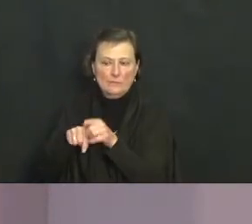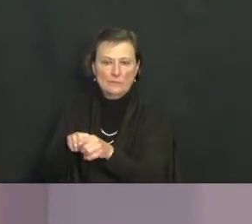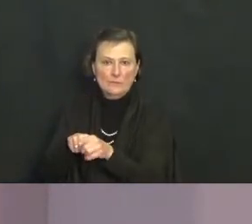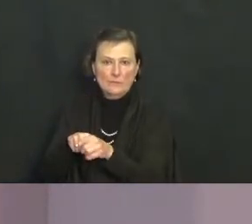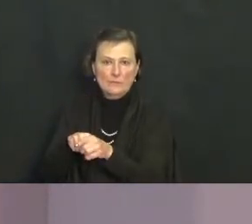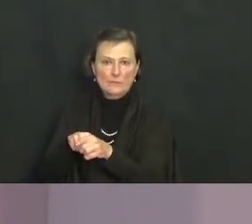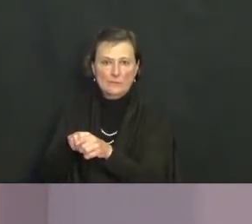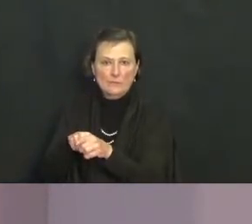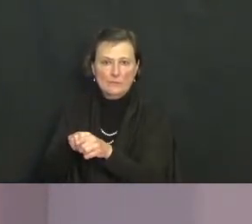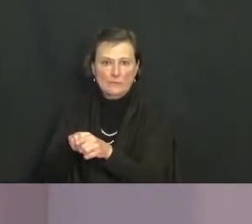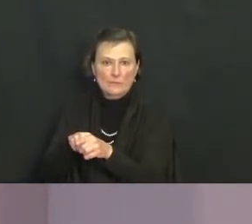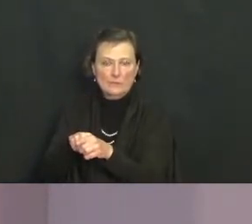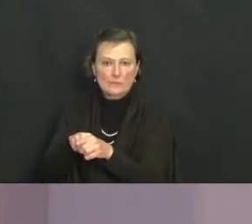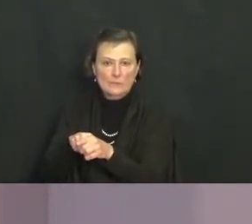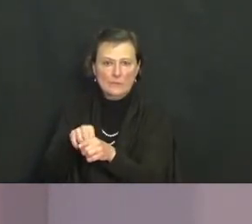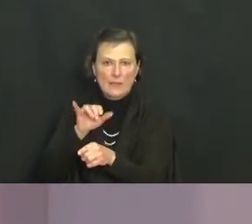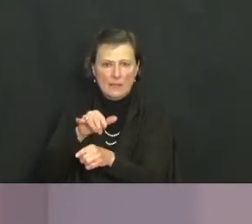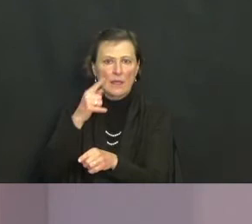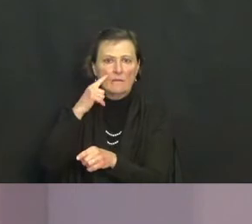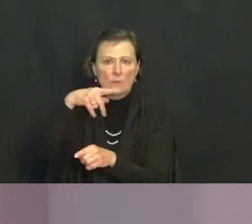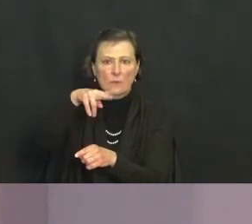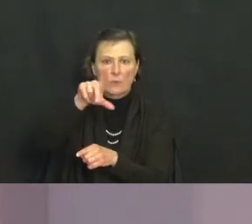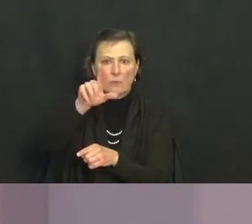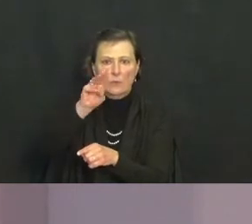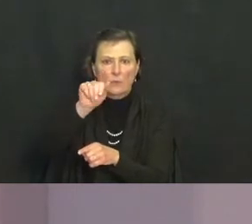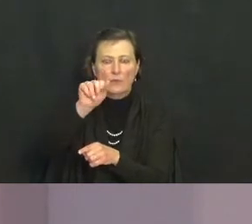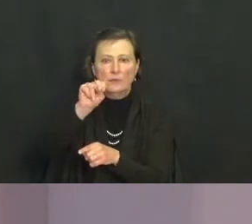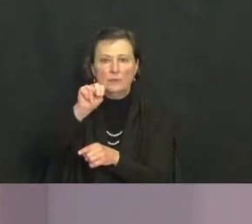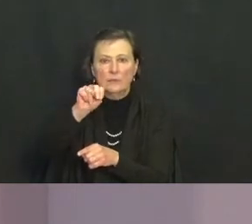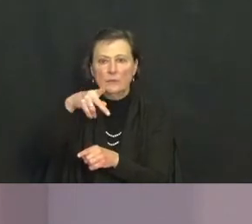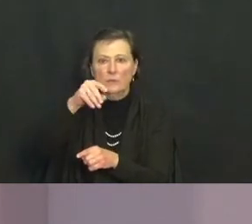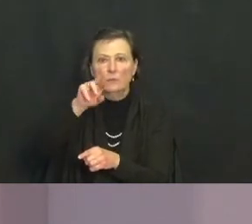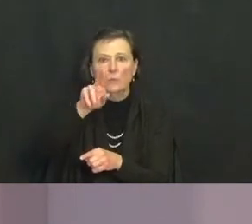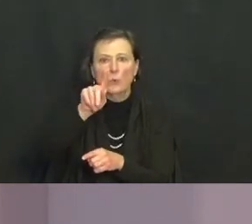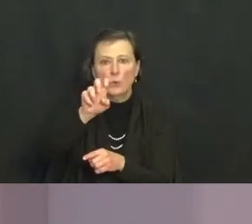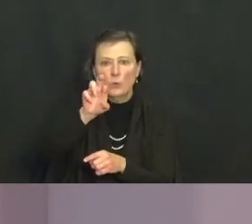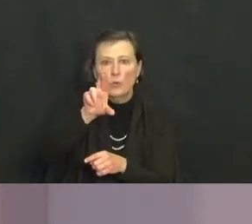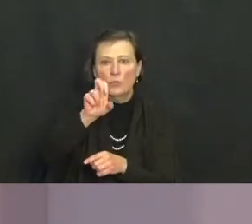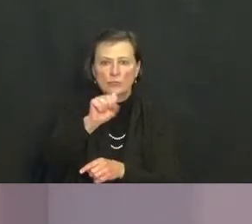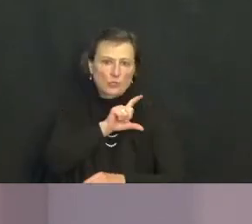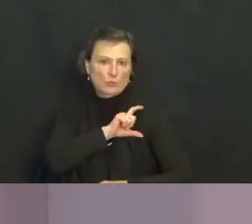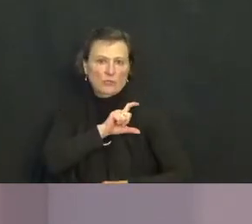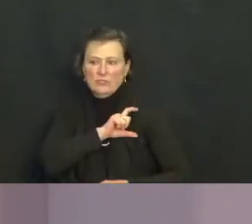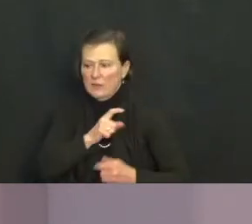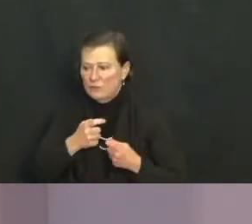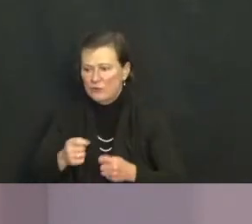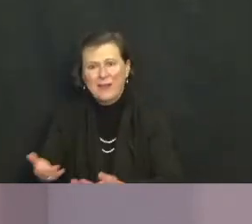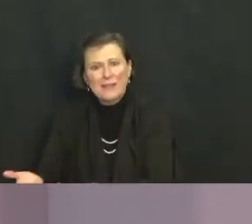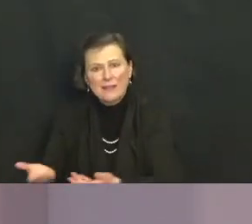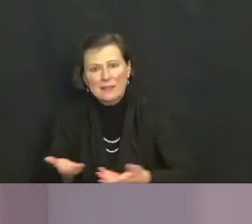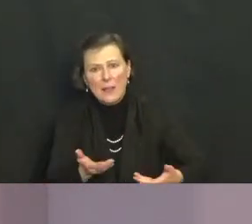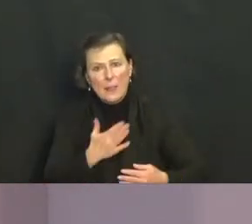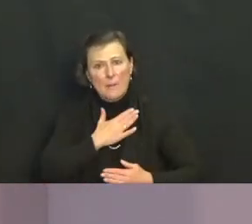This is for the Pullman porters, who, when the sheriff was trying to get the body secretly